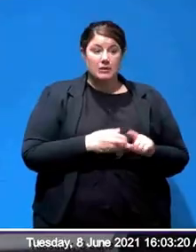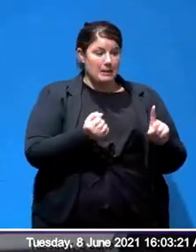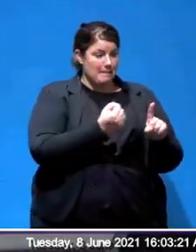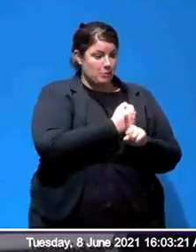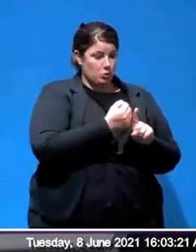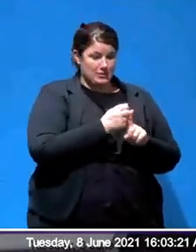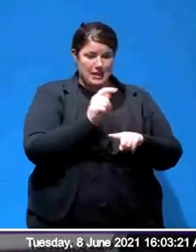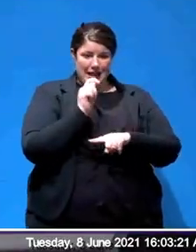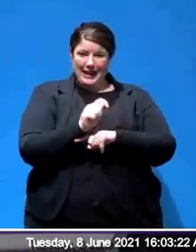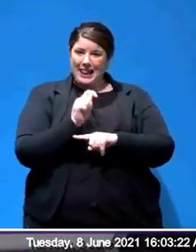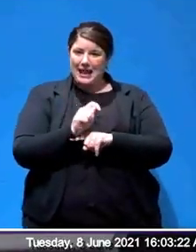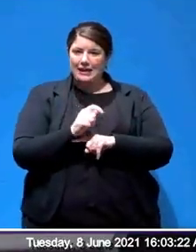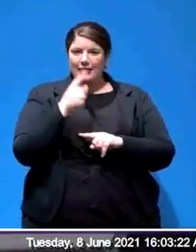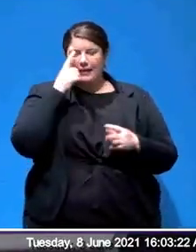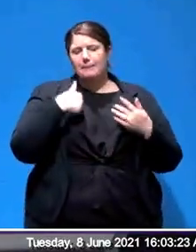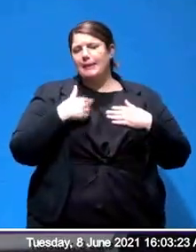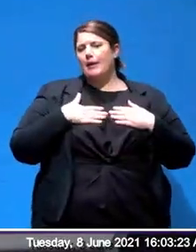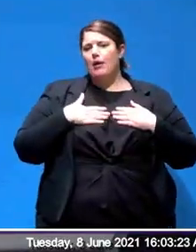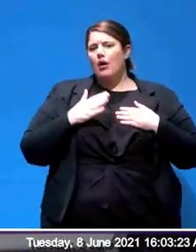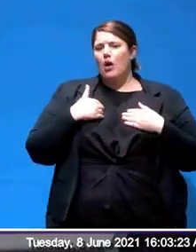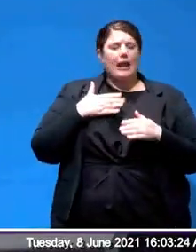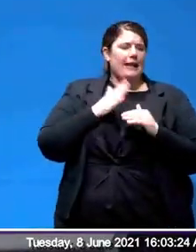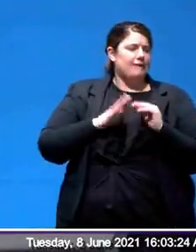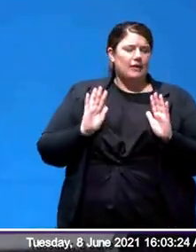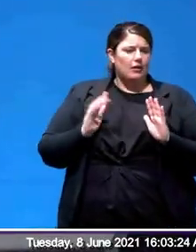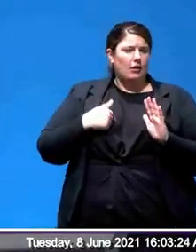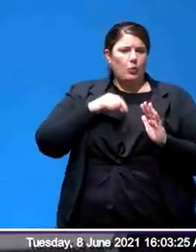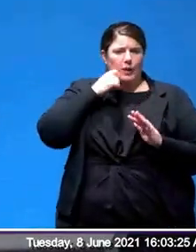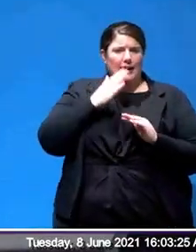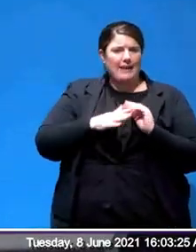think well, that's not me, because we go to those big ticket items, as I call